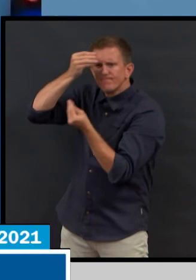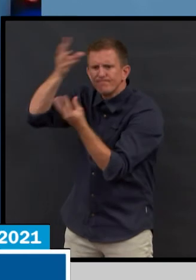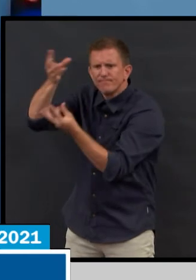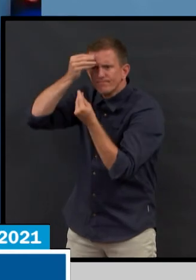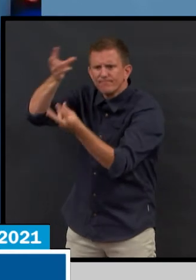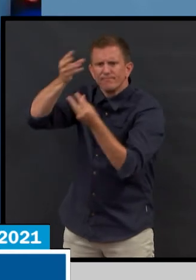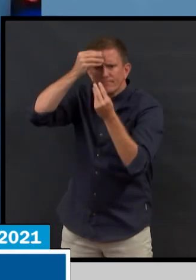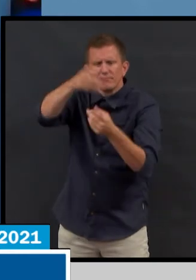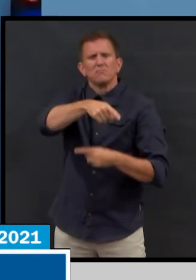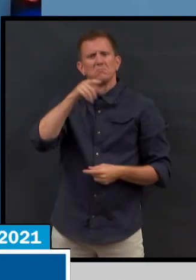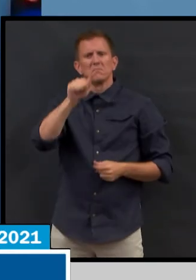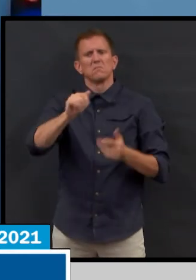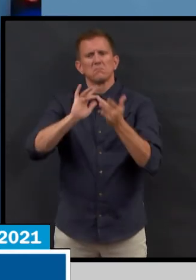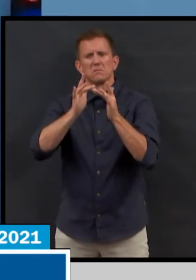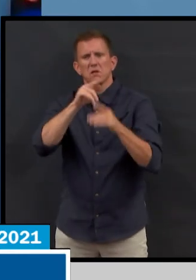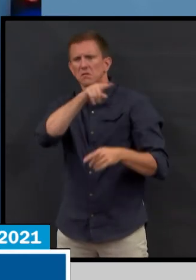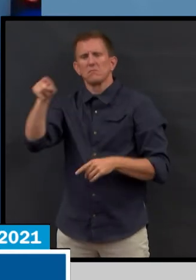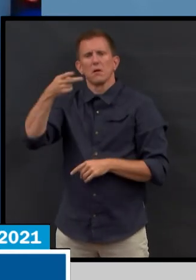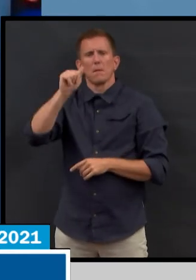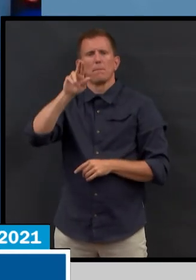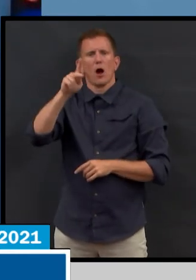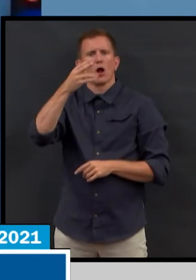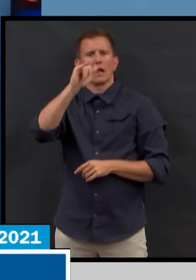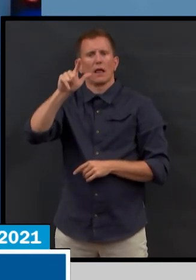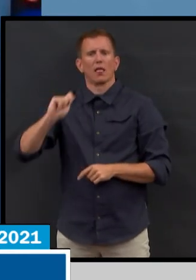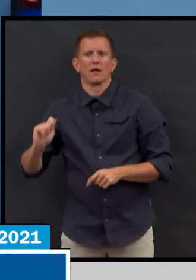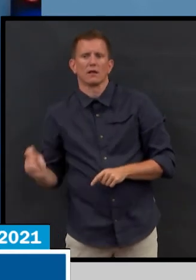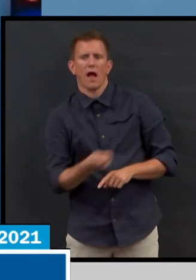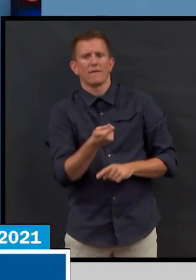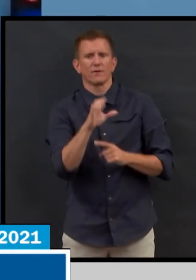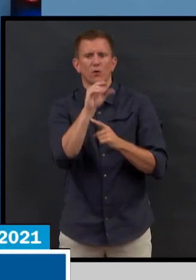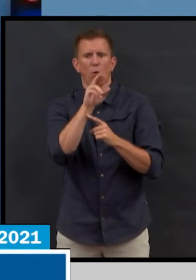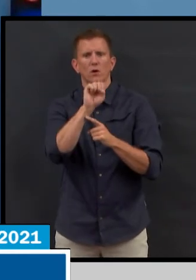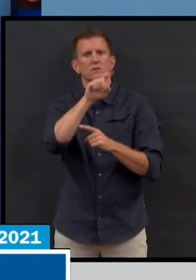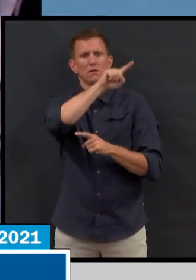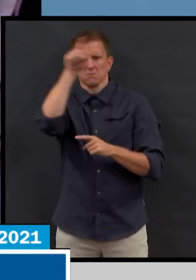have the opportunity to stay stay abreast of those meetings absolutely thank you councilman